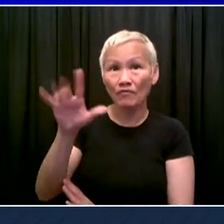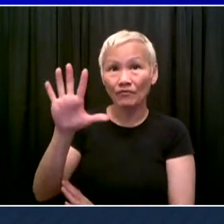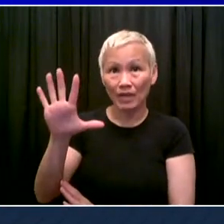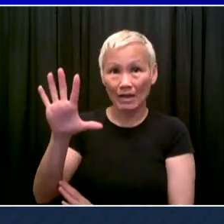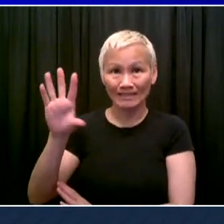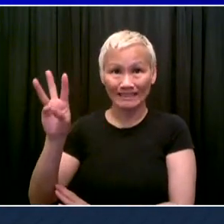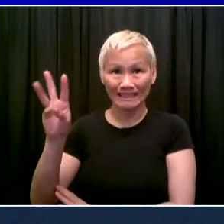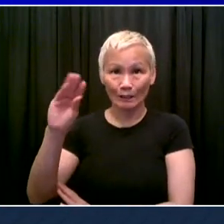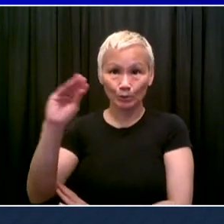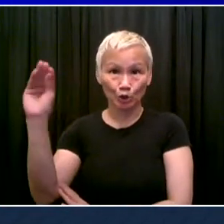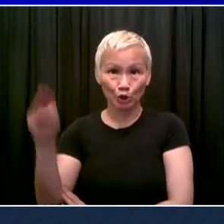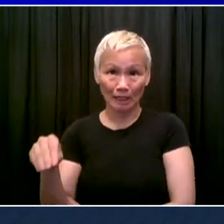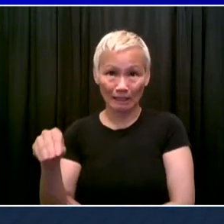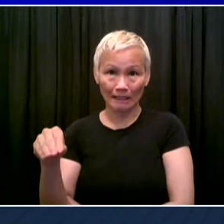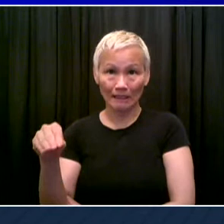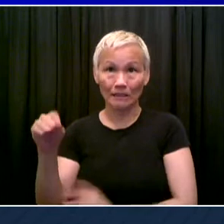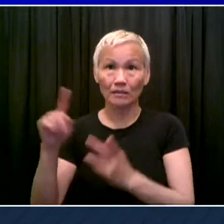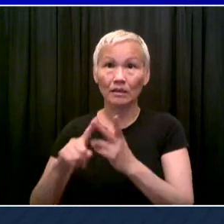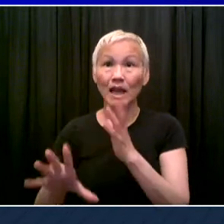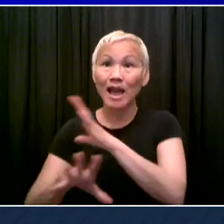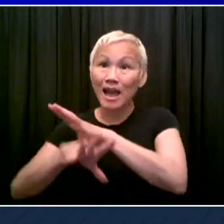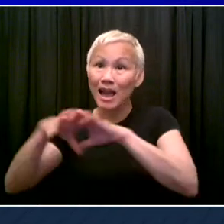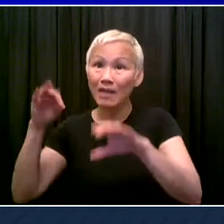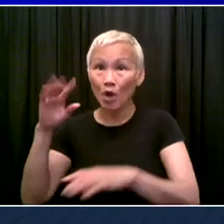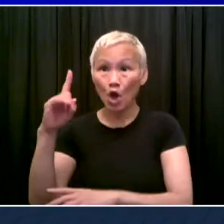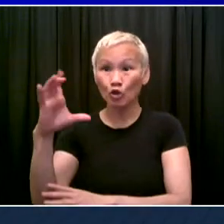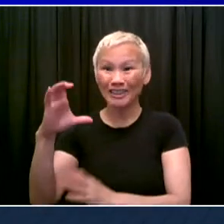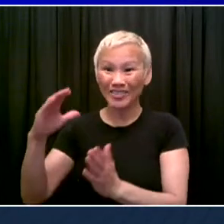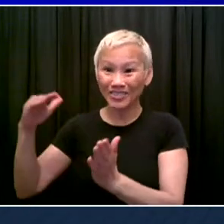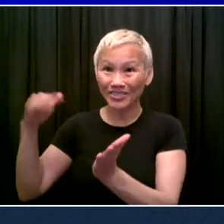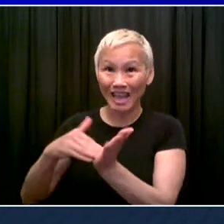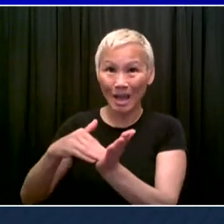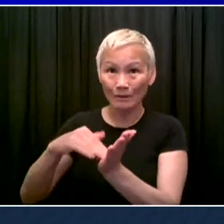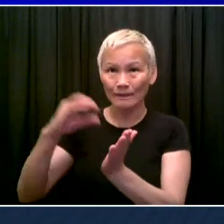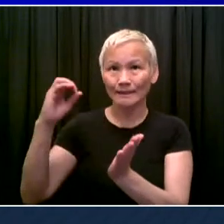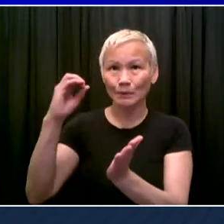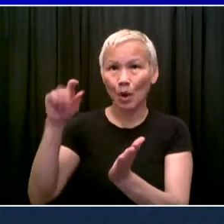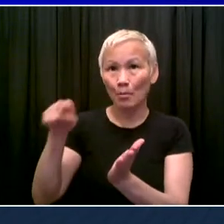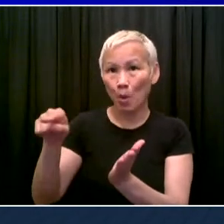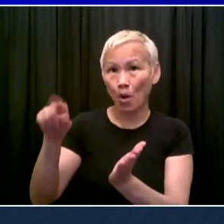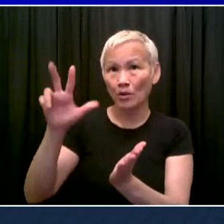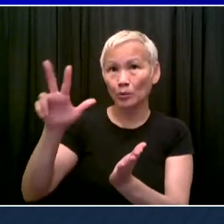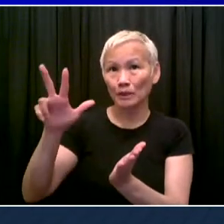TO HOSPITAL, 58 PATIENTS, CONFIRM POSITIVITY 13%.